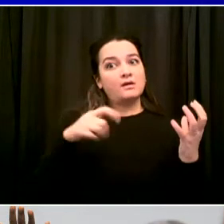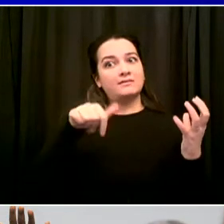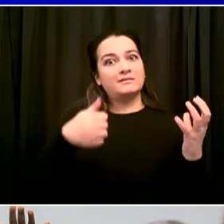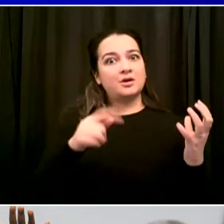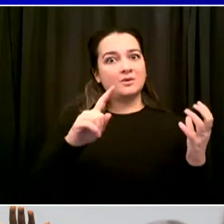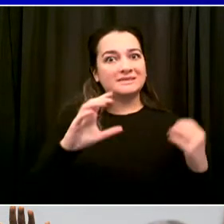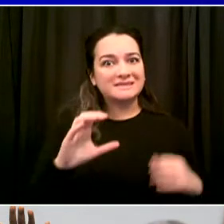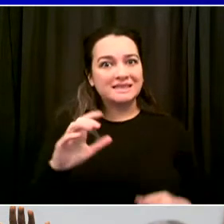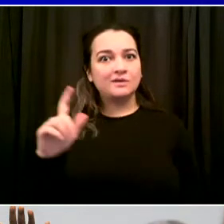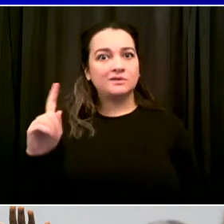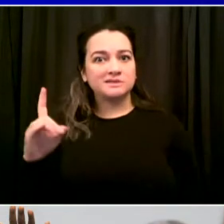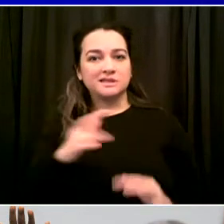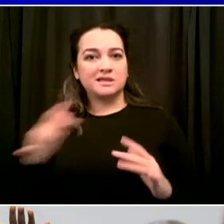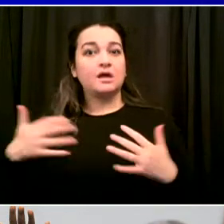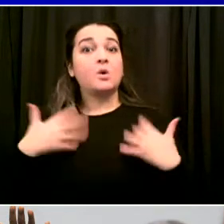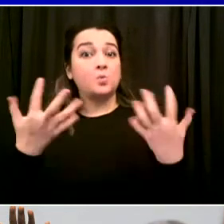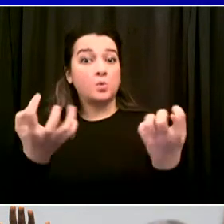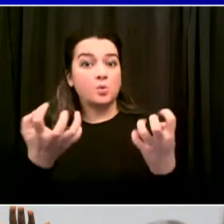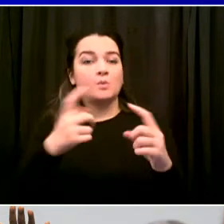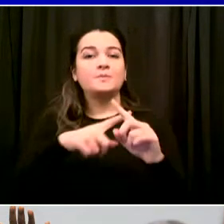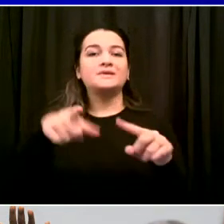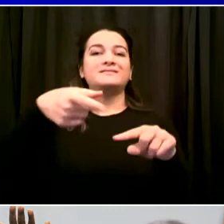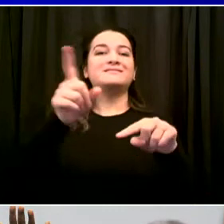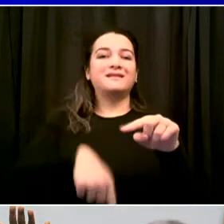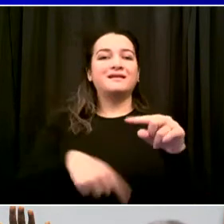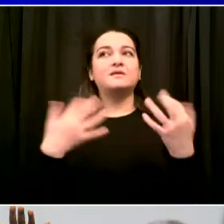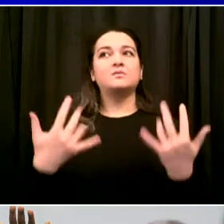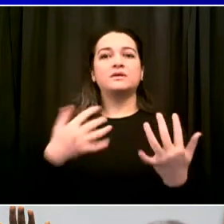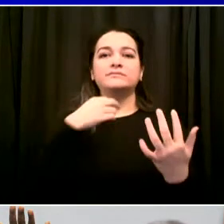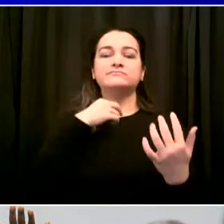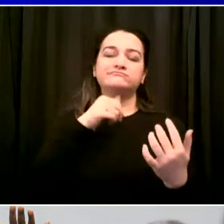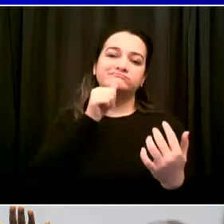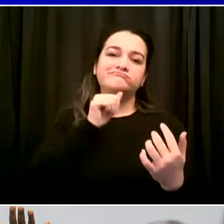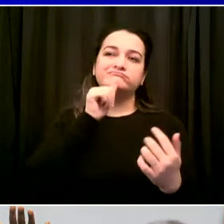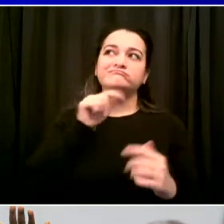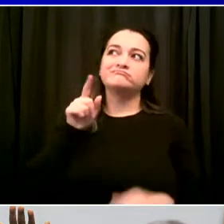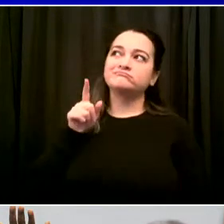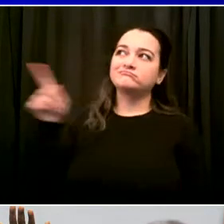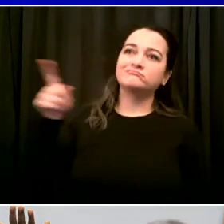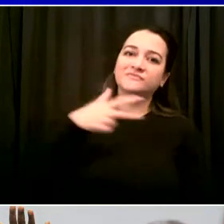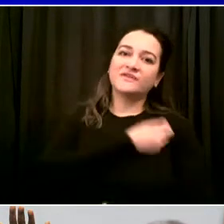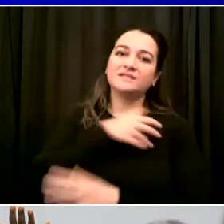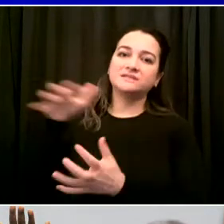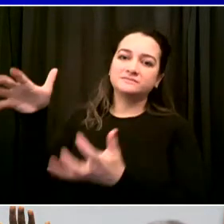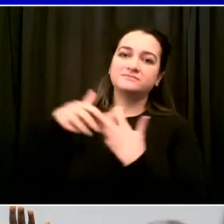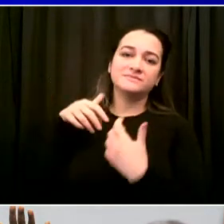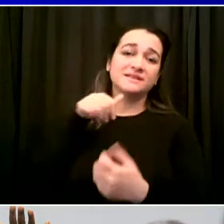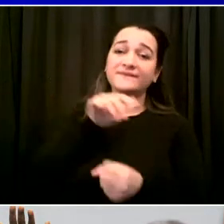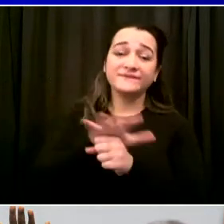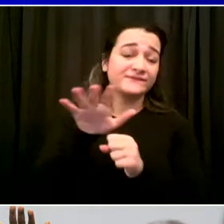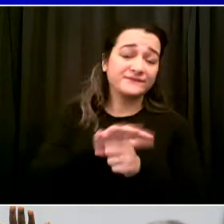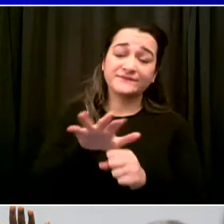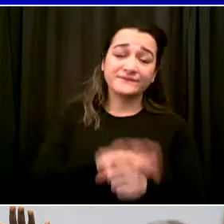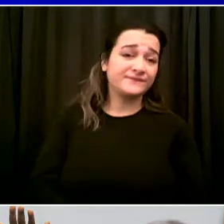SO, AGAIN, REALLY POWERFUL YESTERDAY BEING WITH THE FAITH LEADERS, IT GAVE ME FAITH, GAVE ME HOPE, , SOMANY GREAT PEOPLE ARE OUT THERE PROTECTING ALL OF